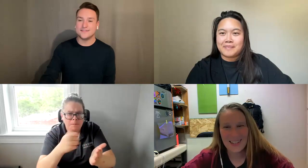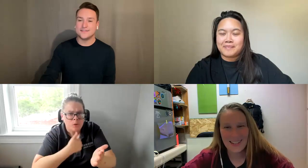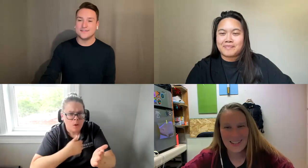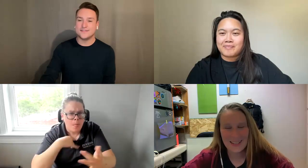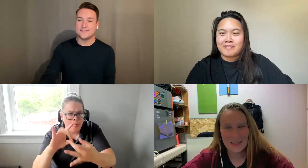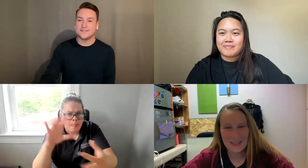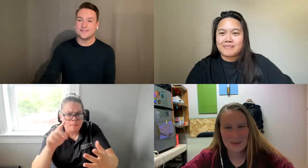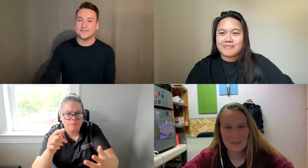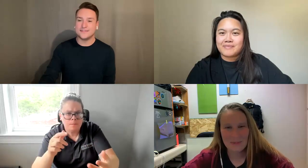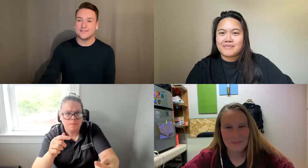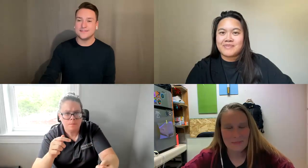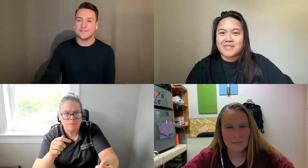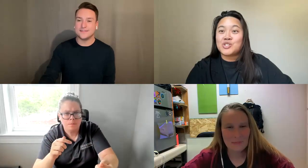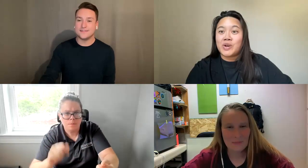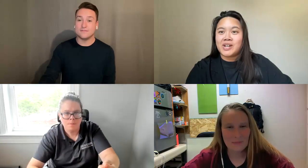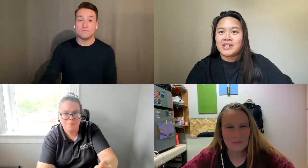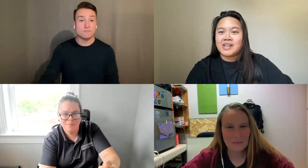Would you repeat that question for me one more time?